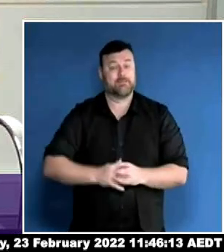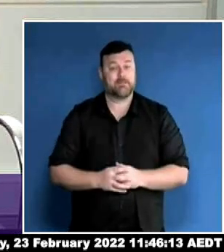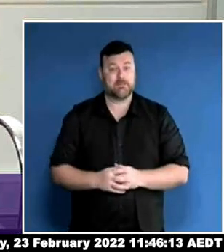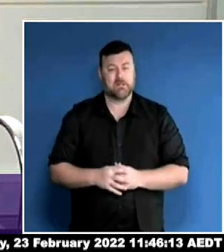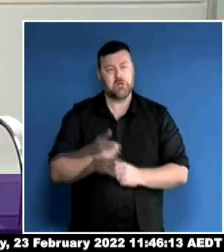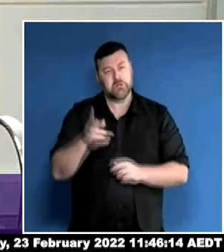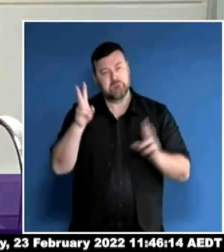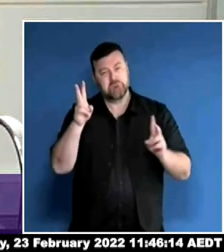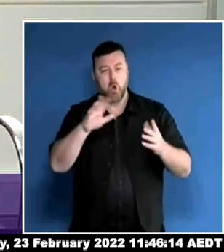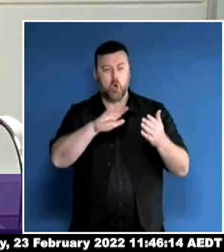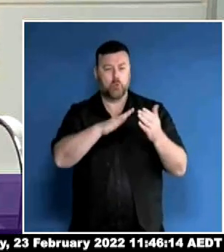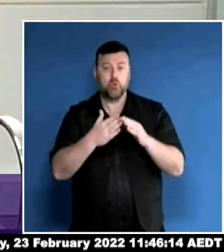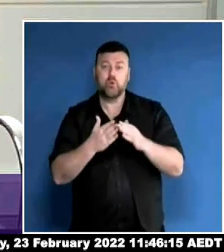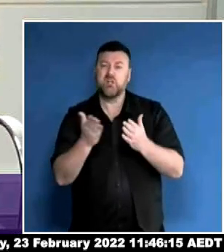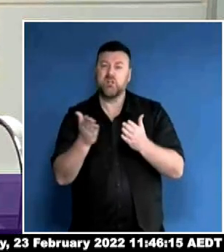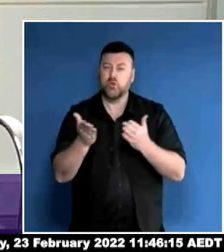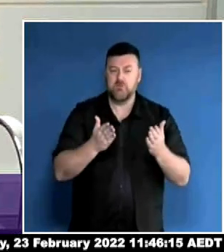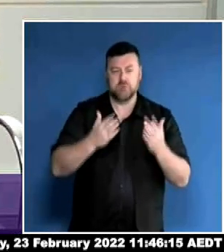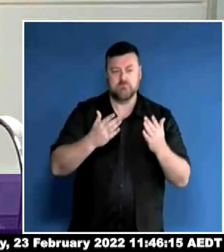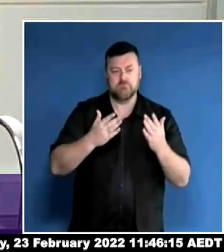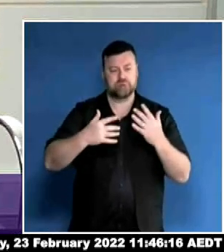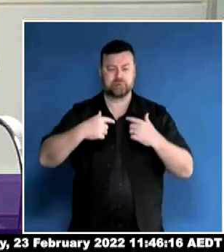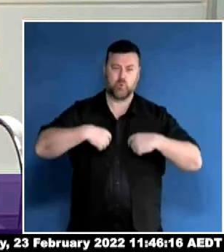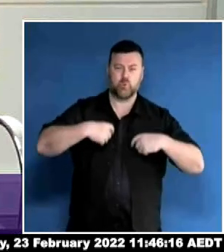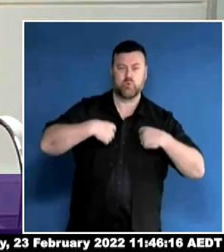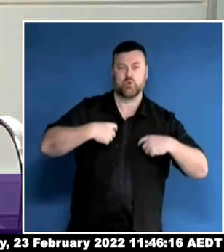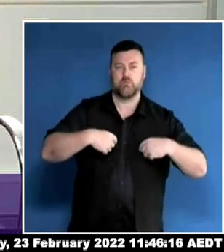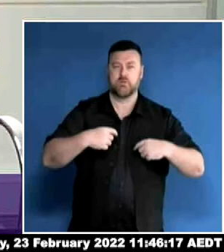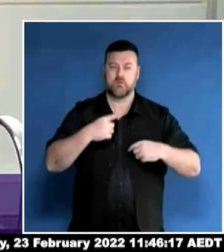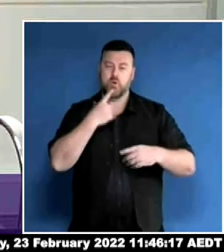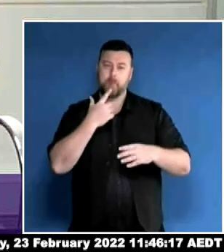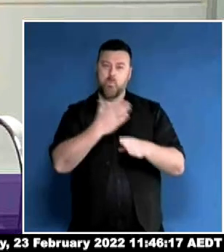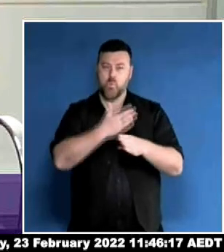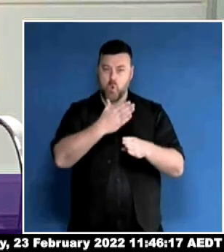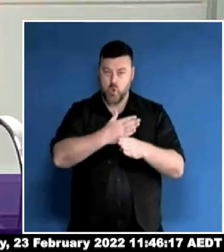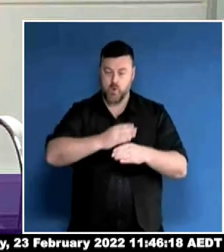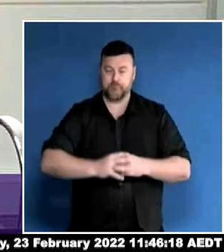role, that statistically is not a highly placed role for DES's.